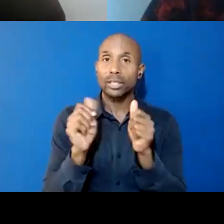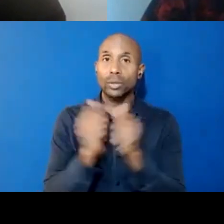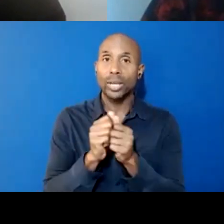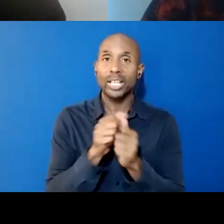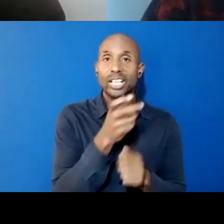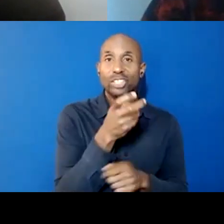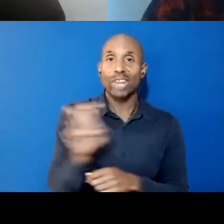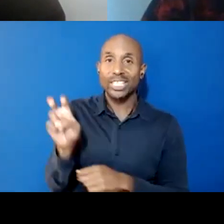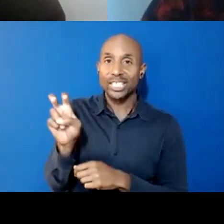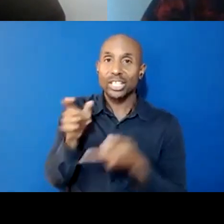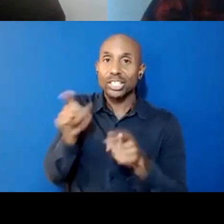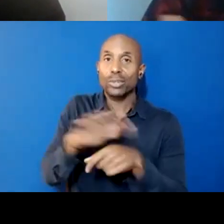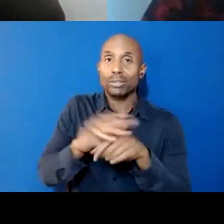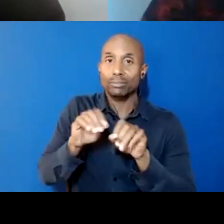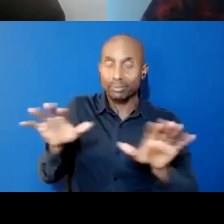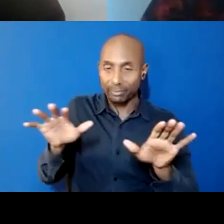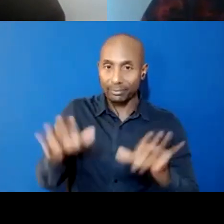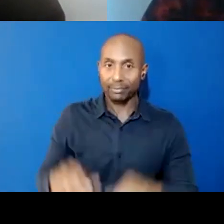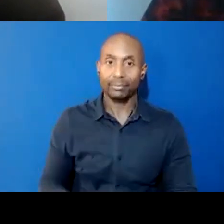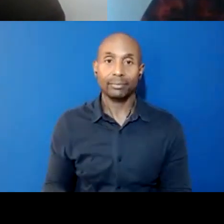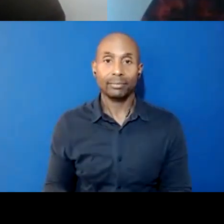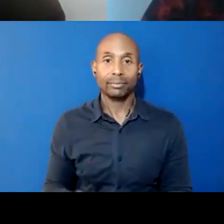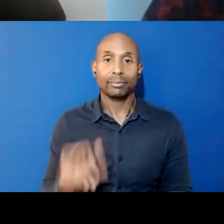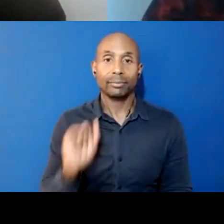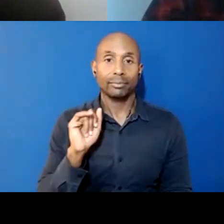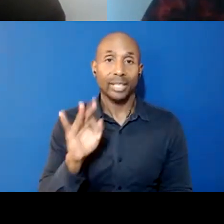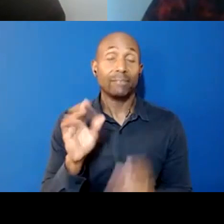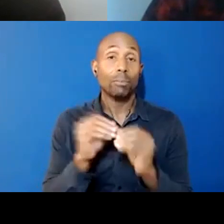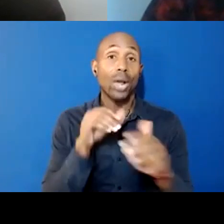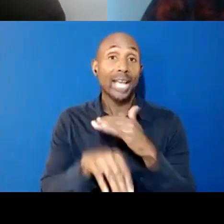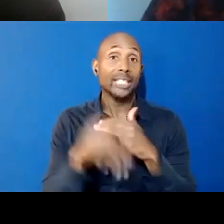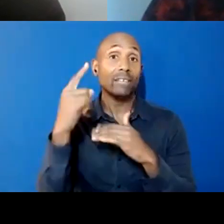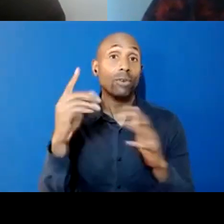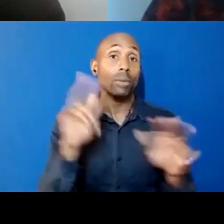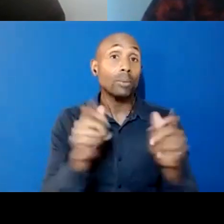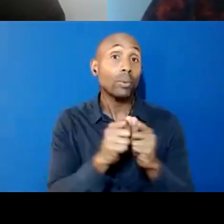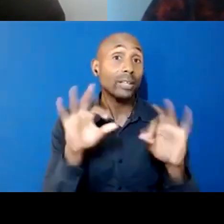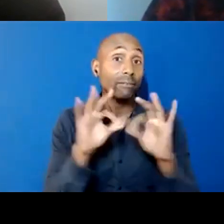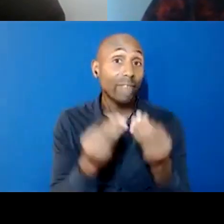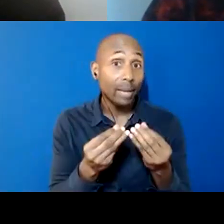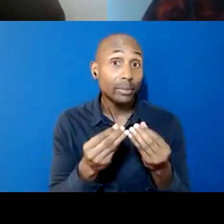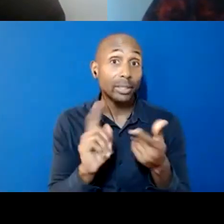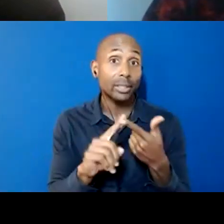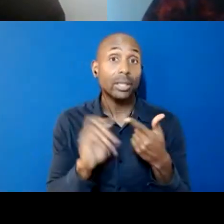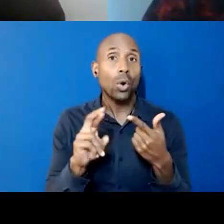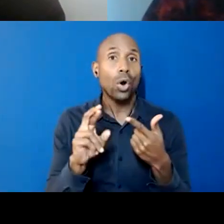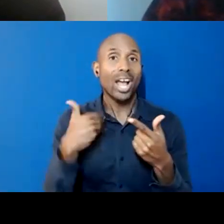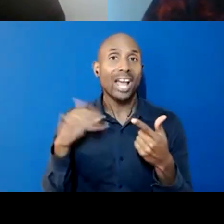Has it added access to those with families, jobs or was it a successful resource?